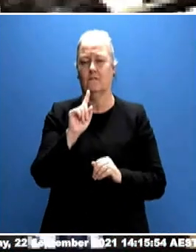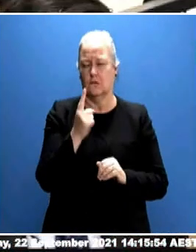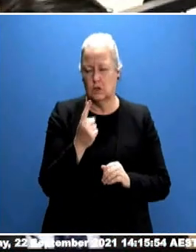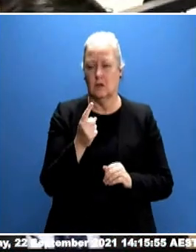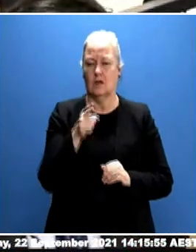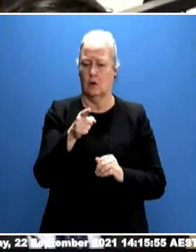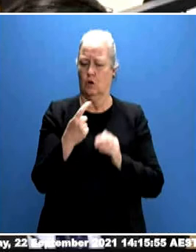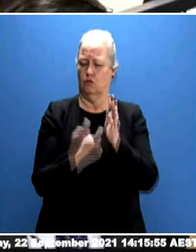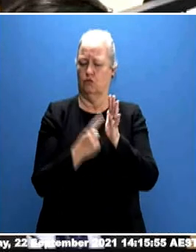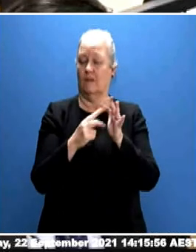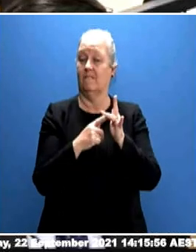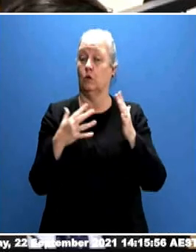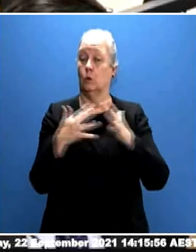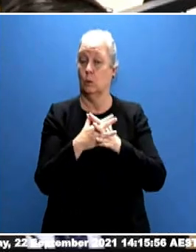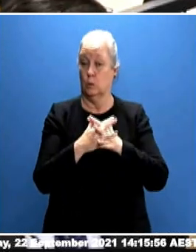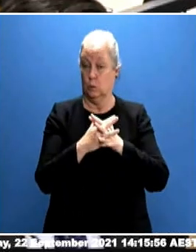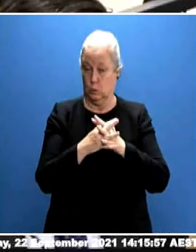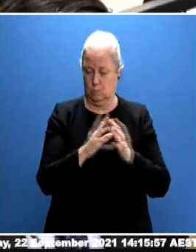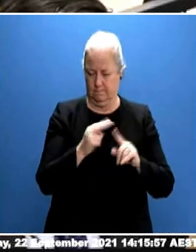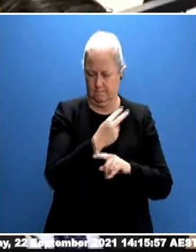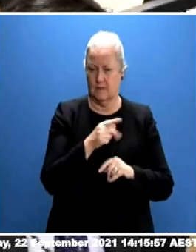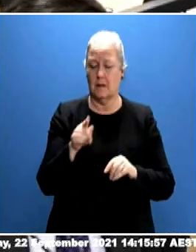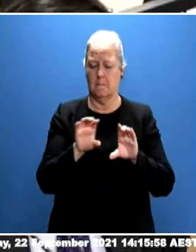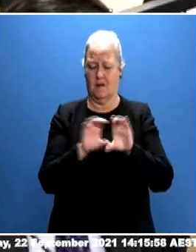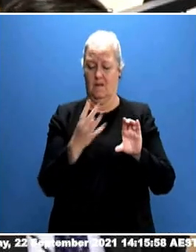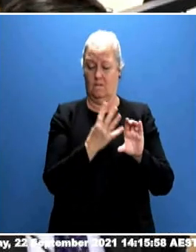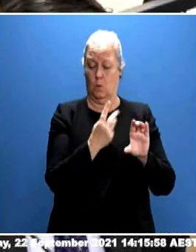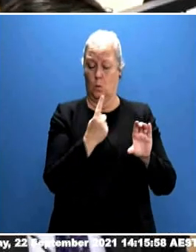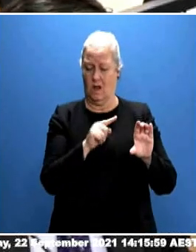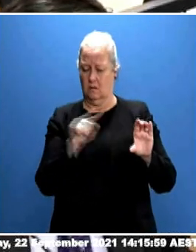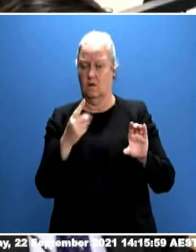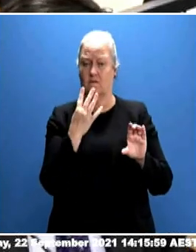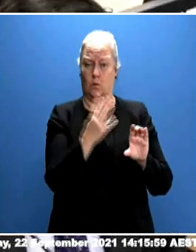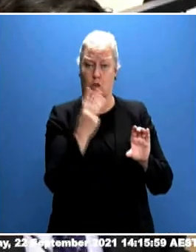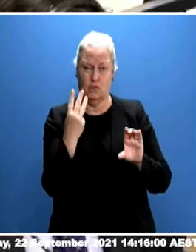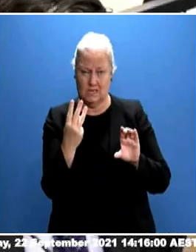Now, this is dealt with at paragraphs 41 to of your statement,